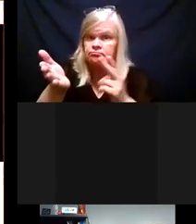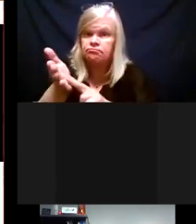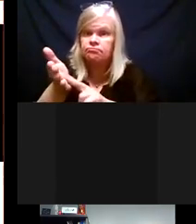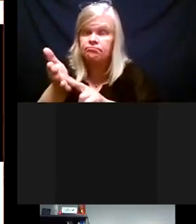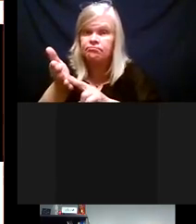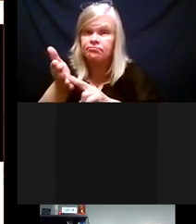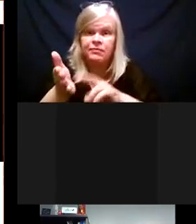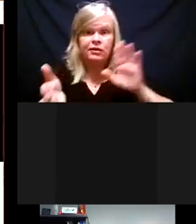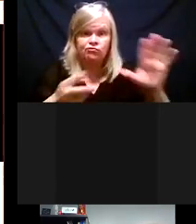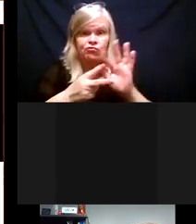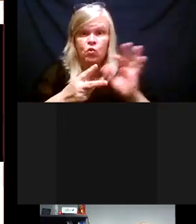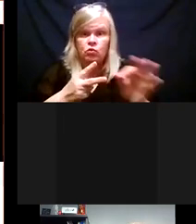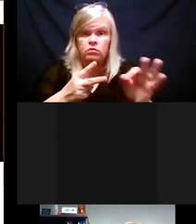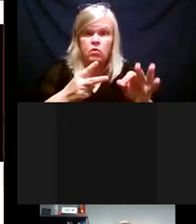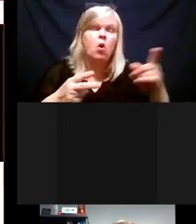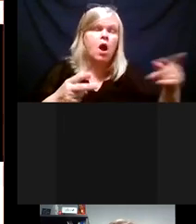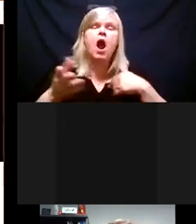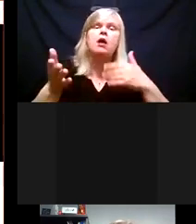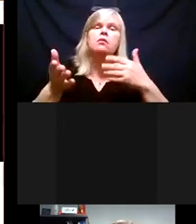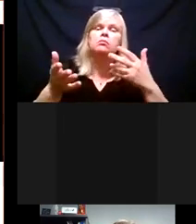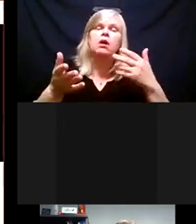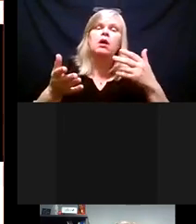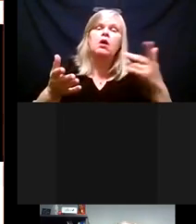CHOICE TO DO THAT IF THEY WANT THEIR PARENTS INVOLVED.